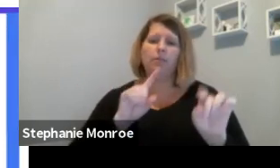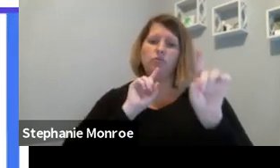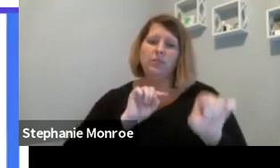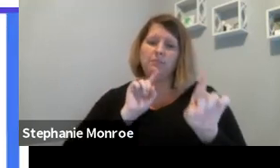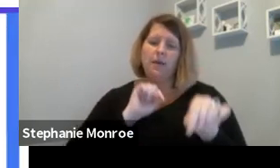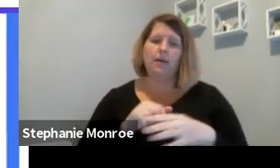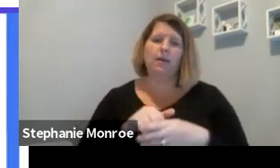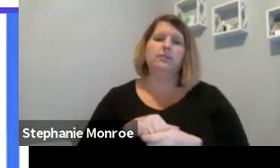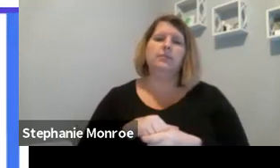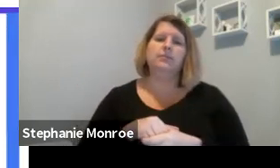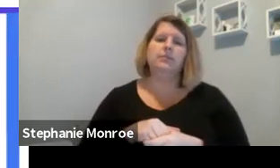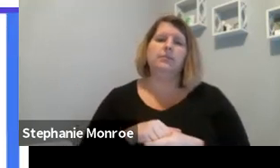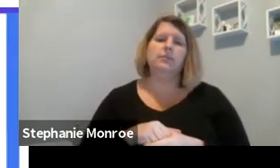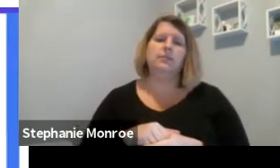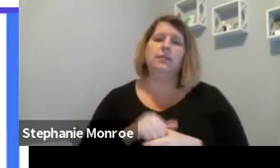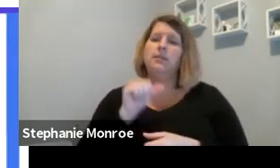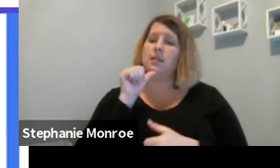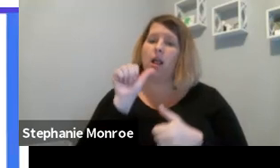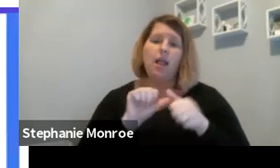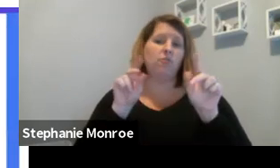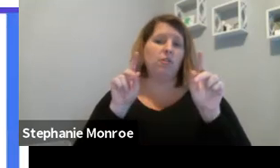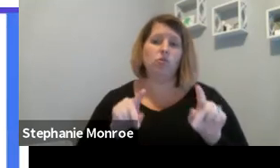Not everybody reacts the same way.